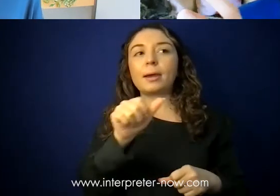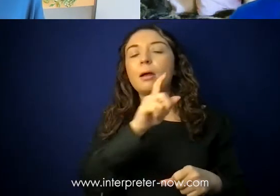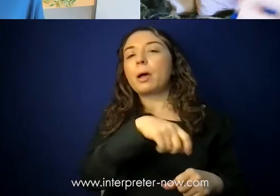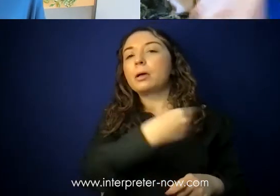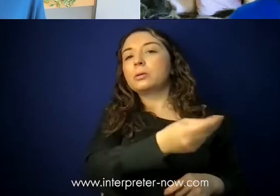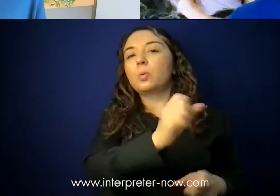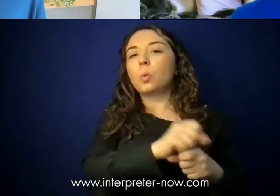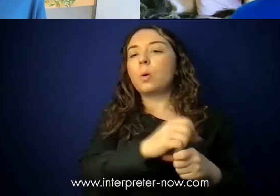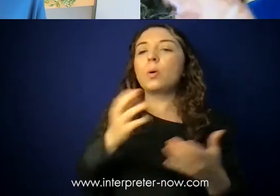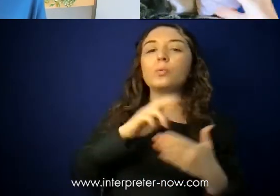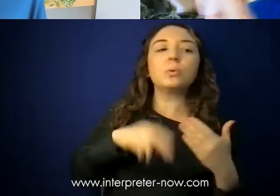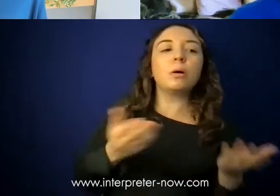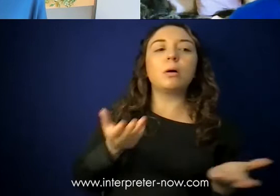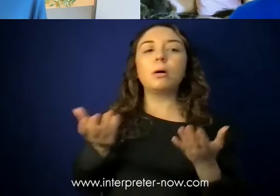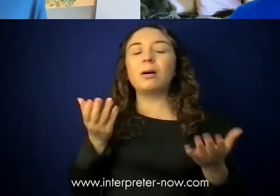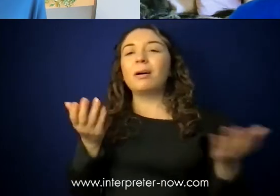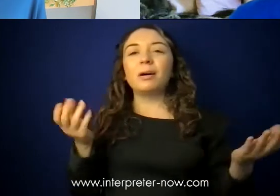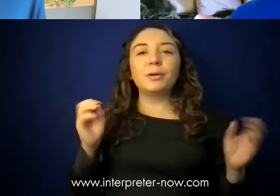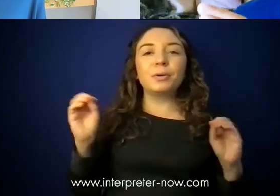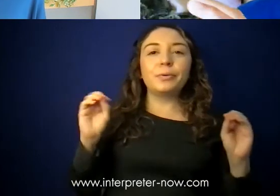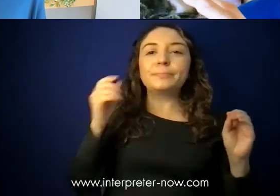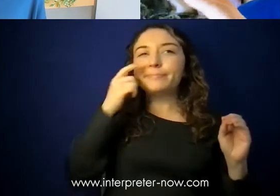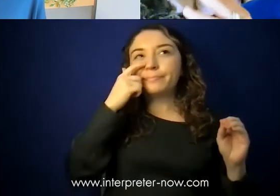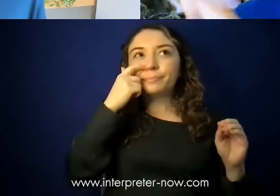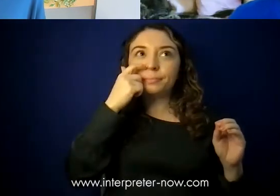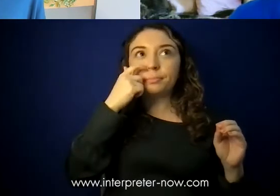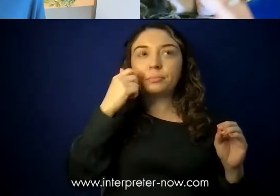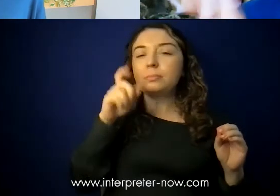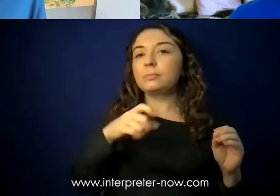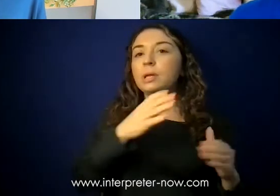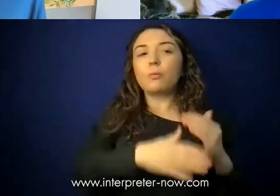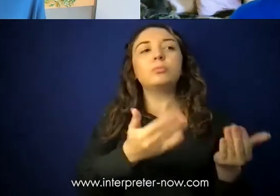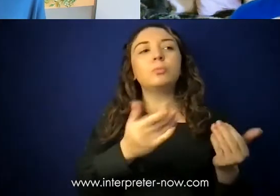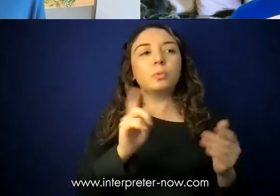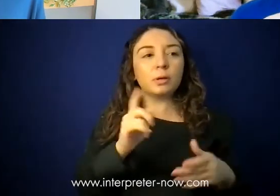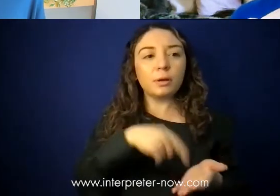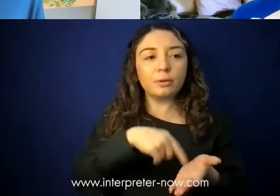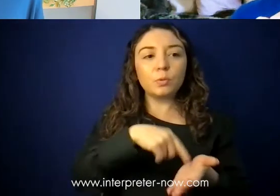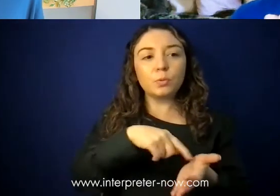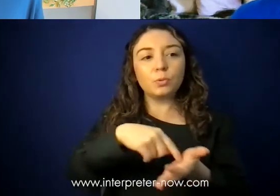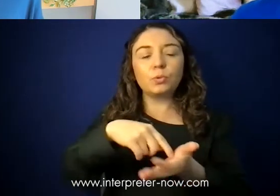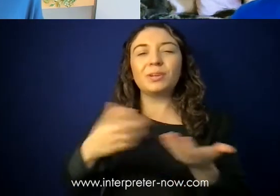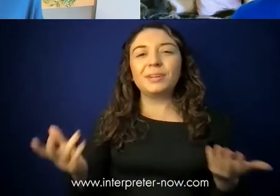result, or getting the thing out the door, or finishing to the deadline, or whatever it is.